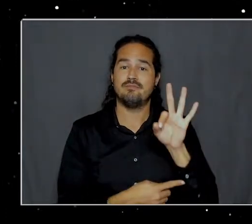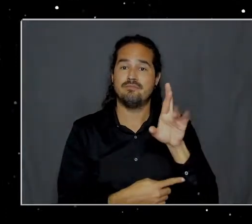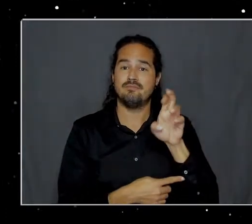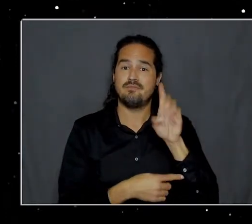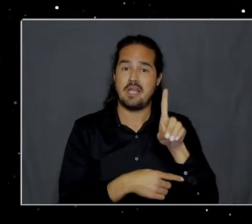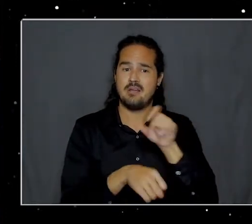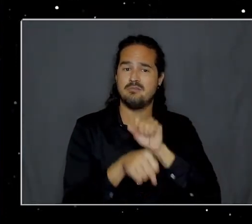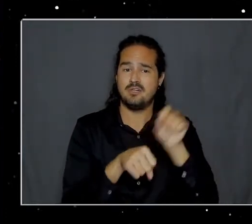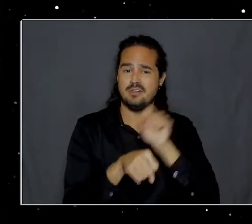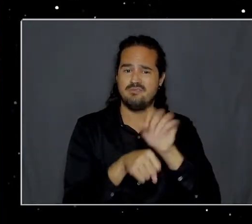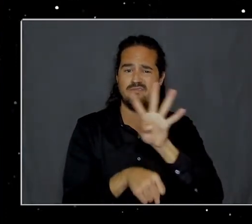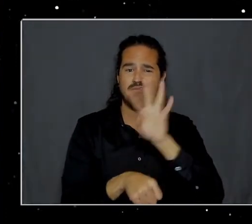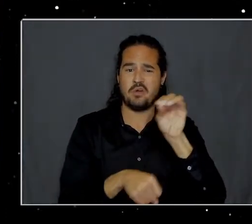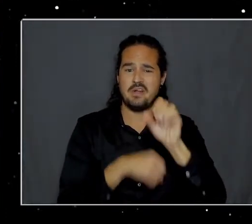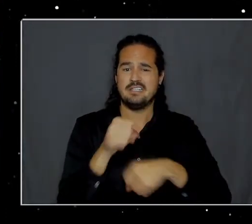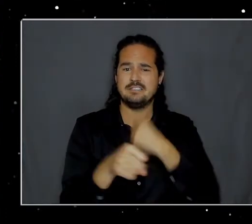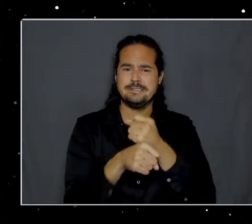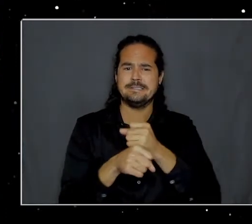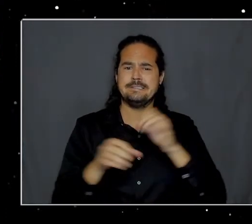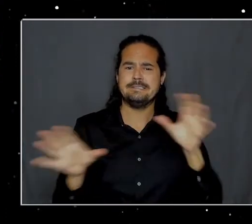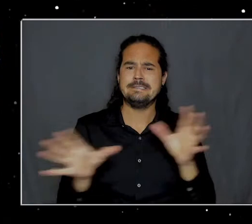FRED HAS WORKED FOR 40 YEARS FOR